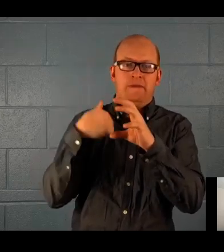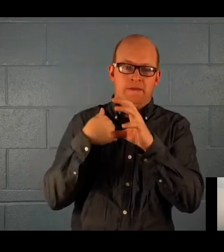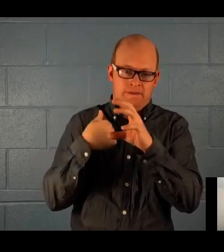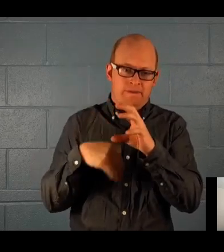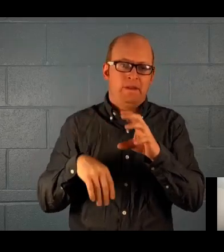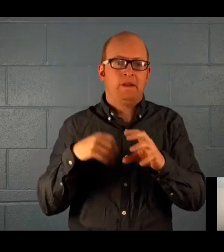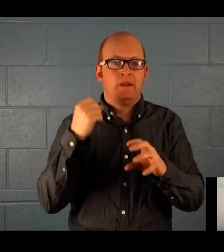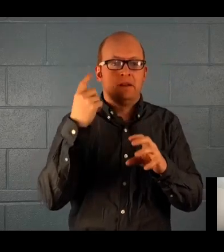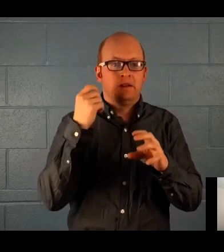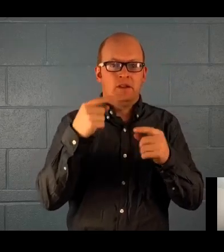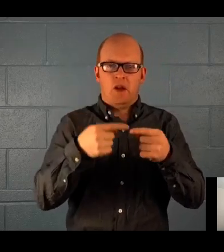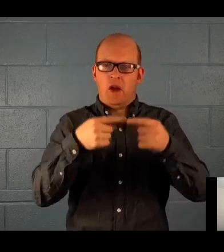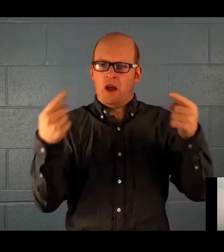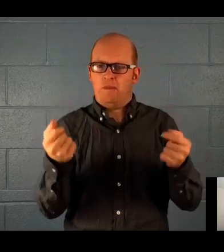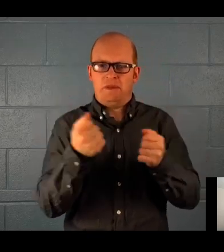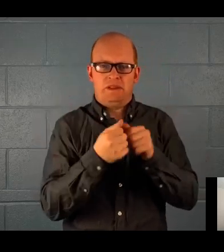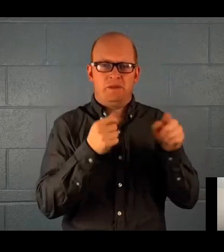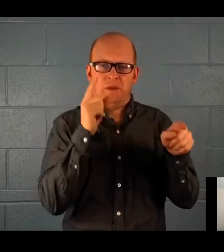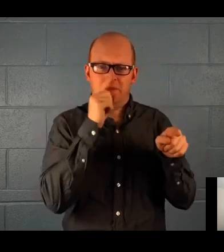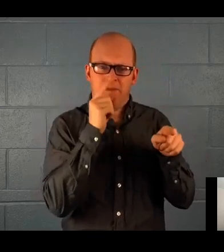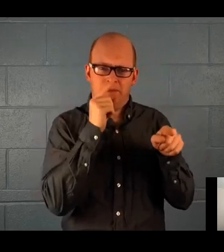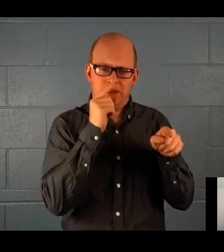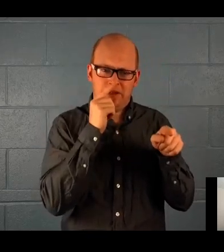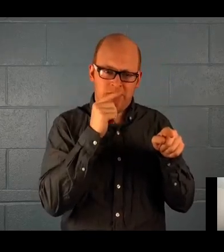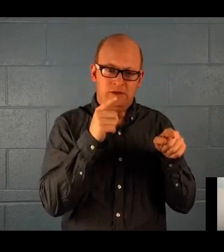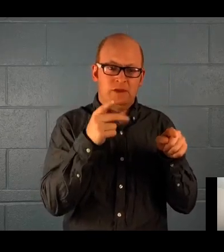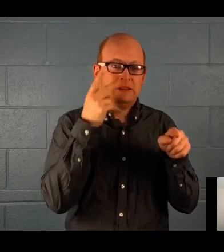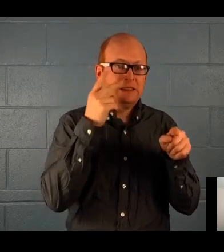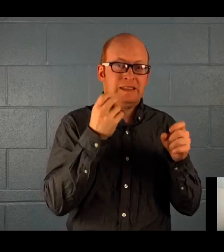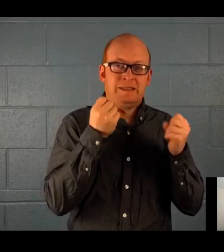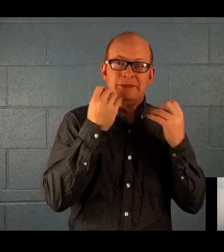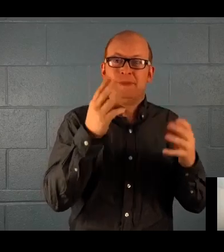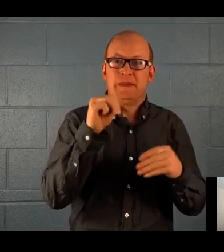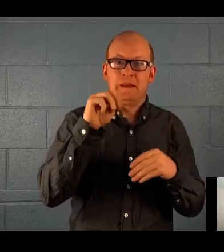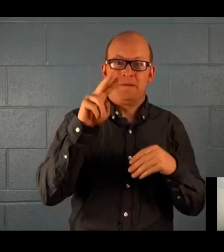the majority of myosin VIIA expression is found in the retinal pigment epithelium.